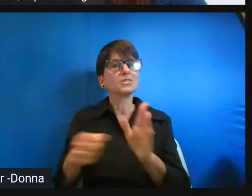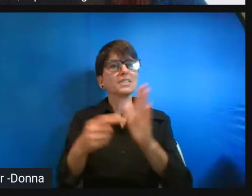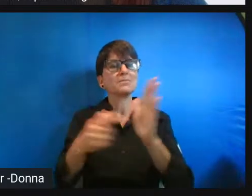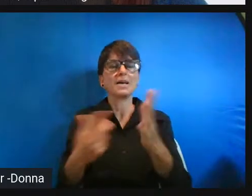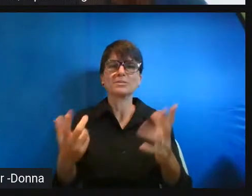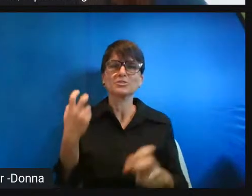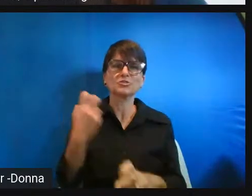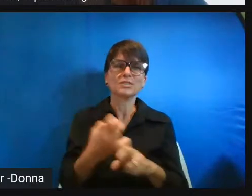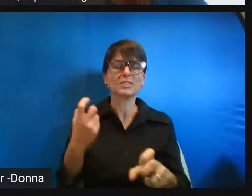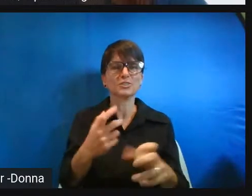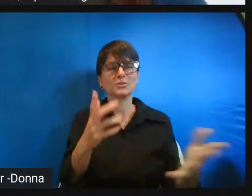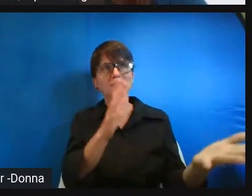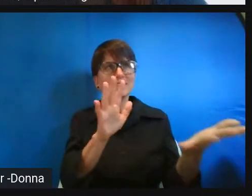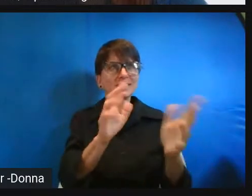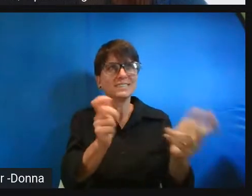Ivan watching our viewer account go up and up and up.